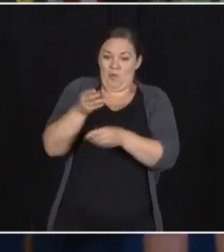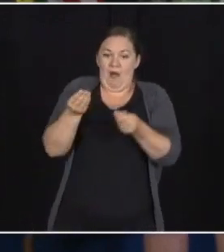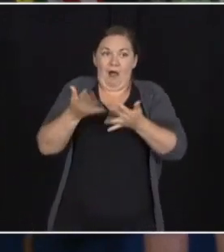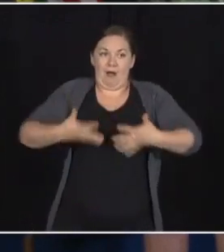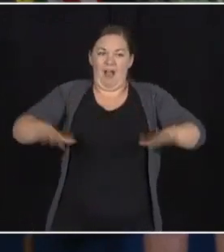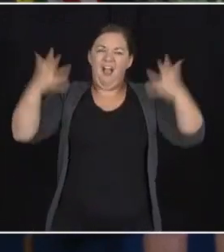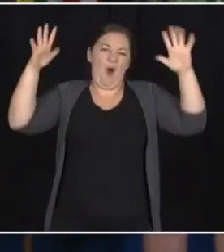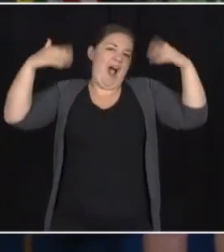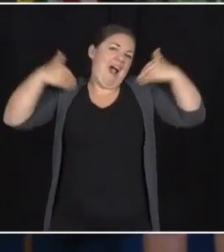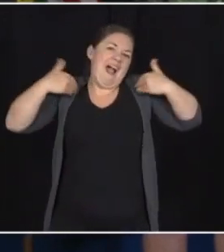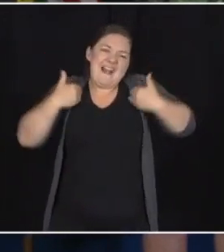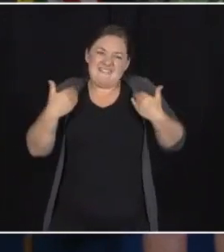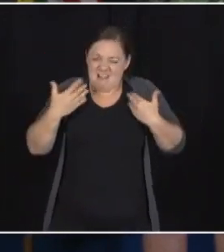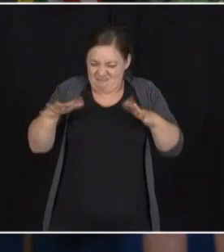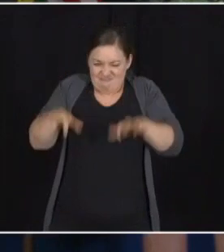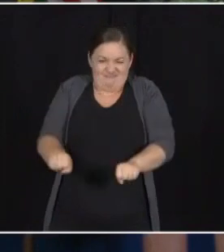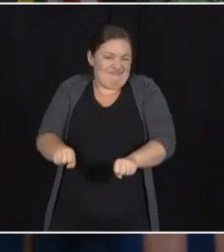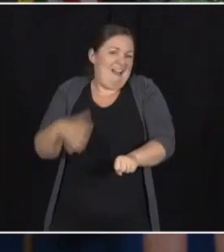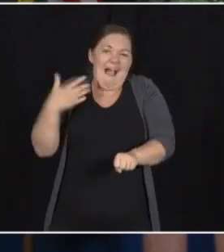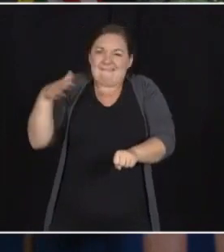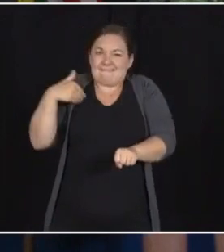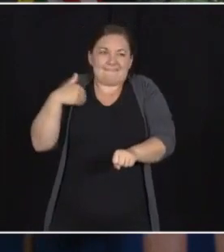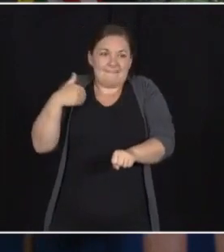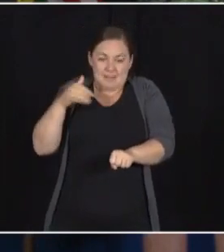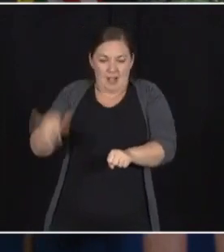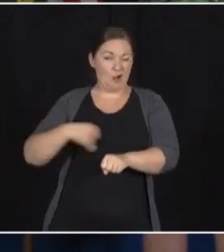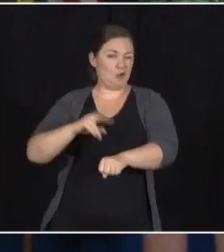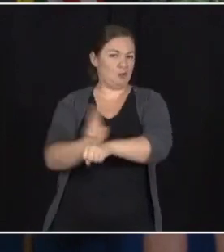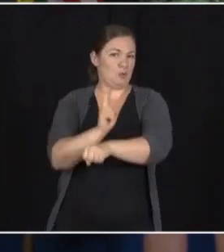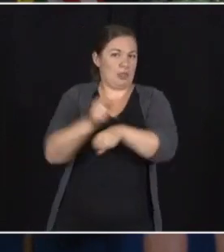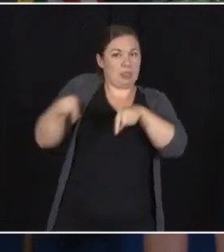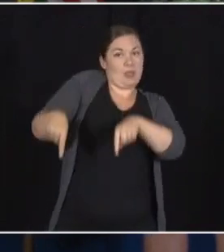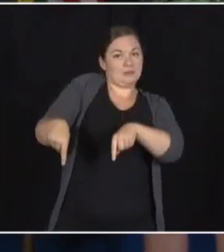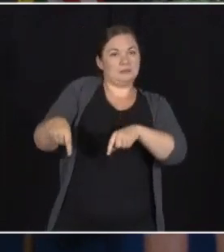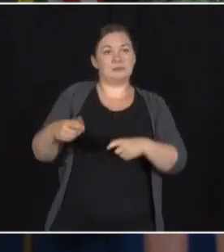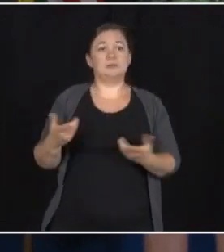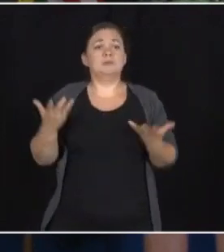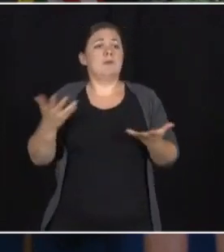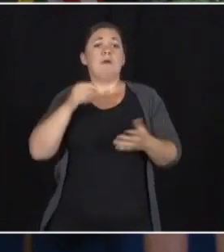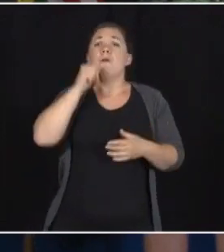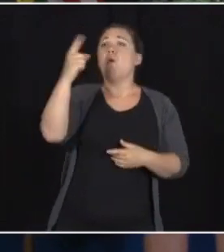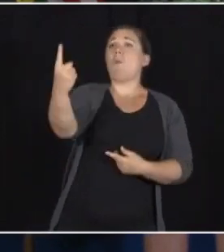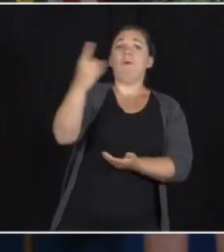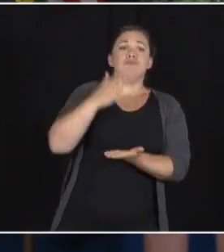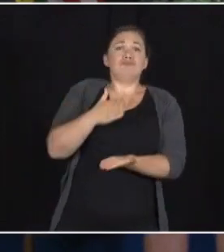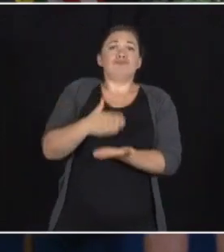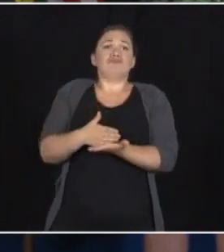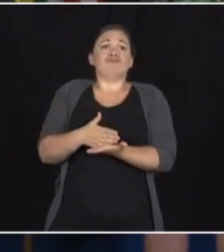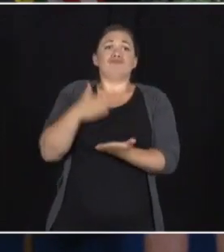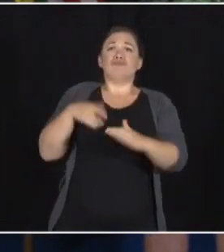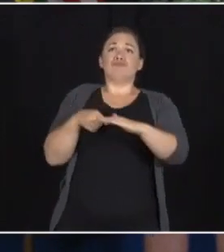already required for transit station construction. Instead of building a station in isolation, they will be integrated into a complete